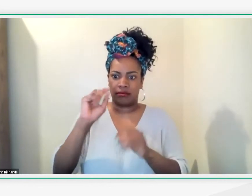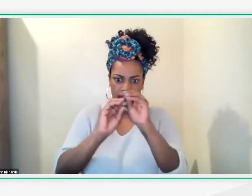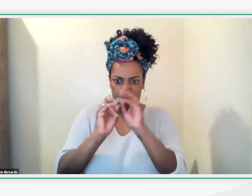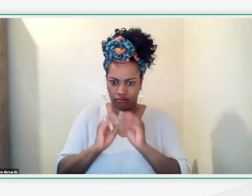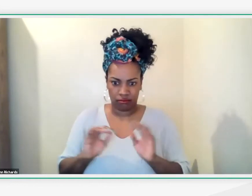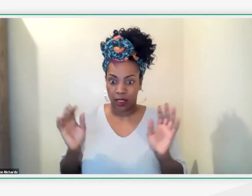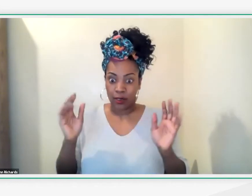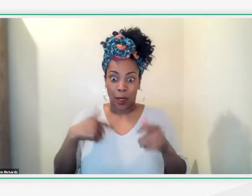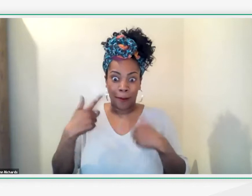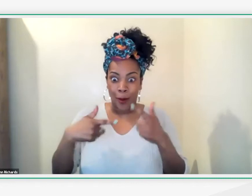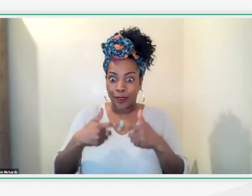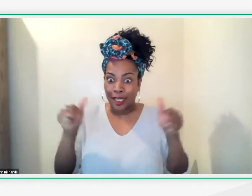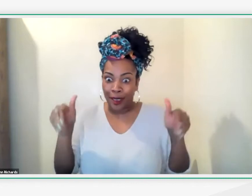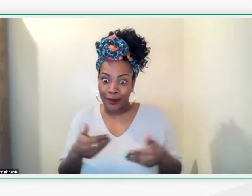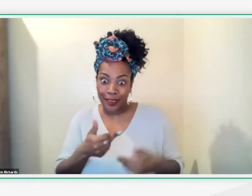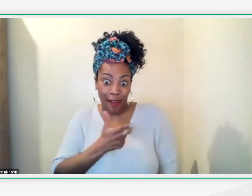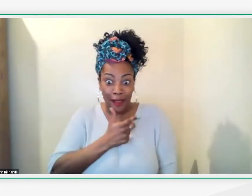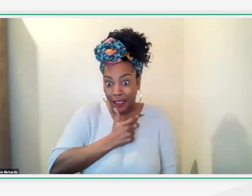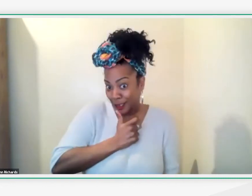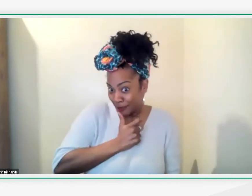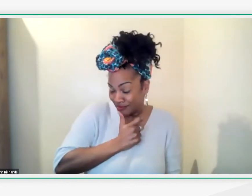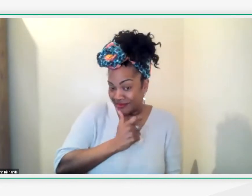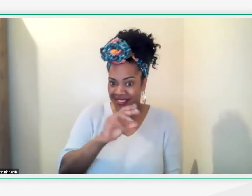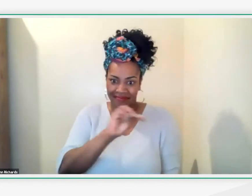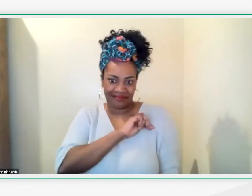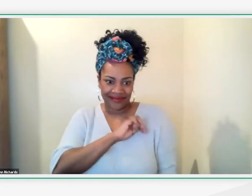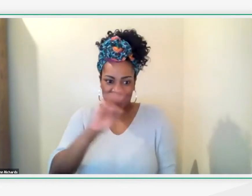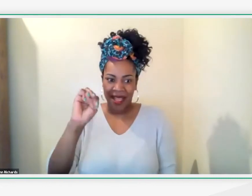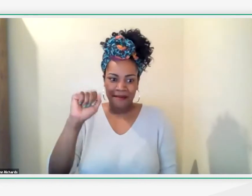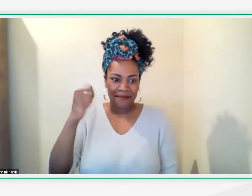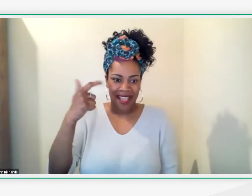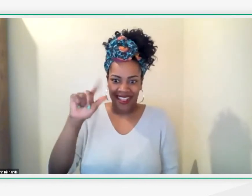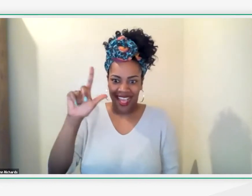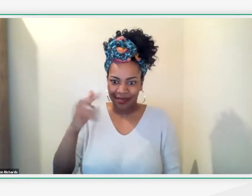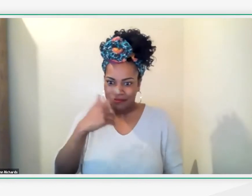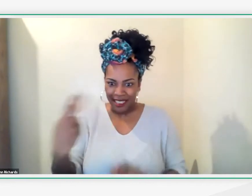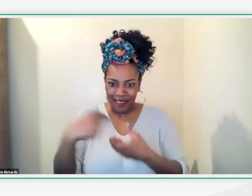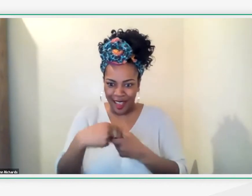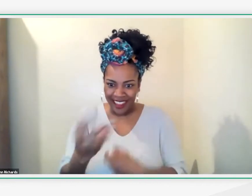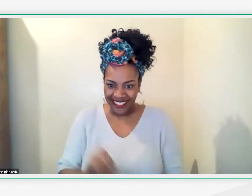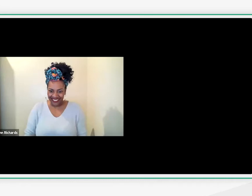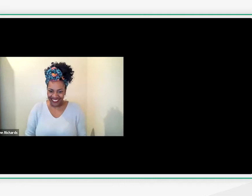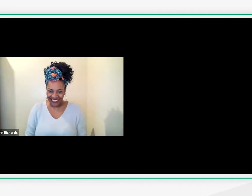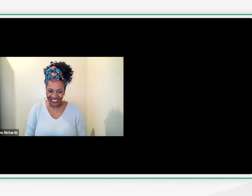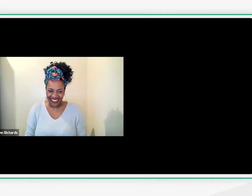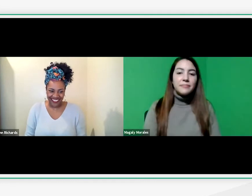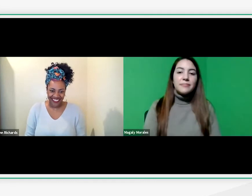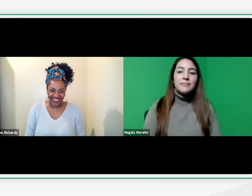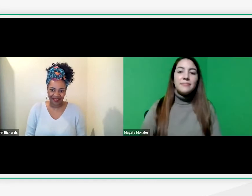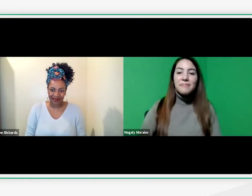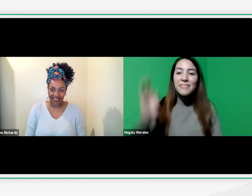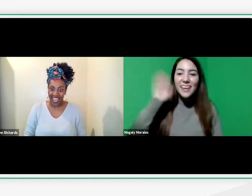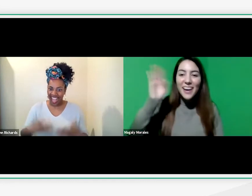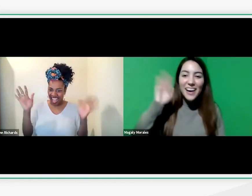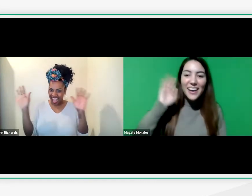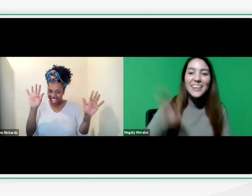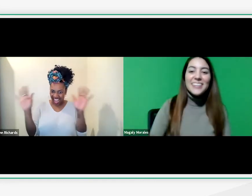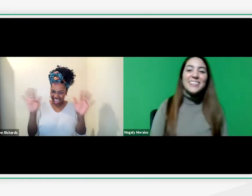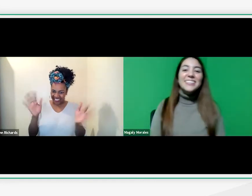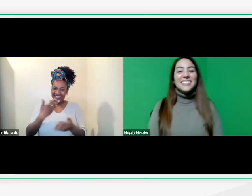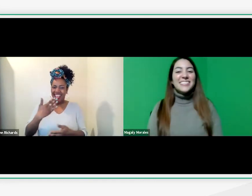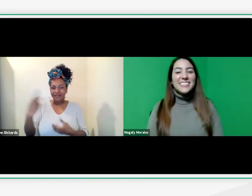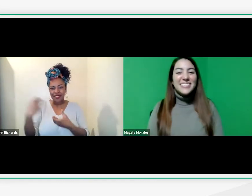deaf tax professionals who know all about the numbers. So, let me introduce Magaly Morales.